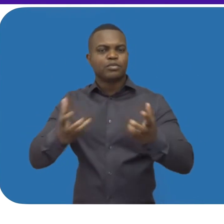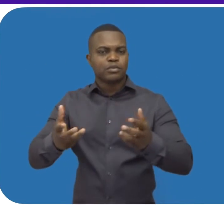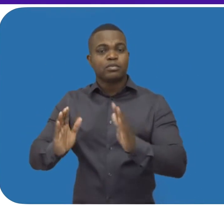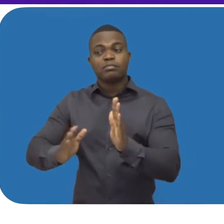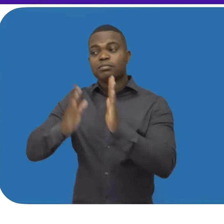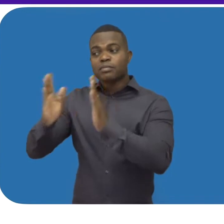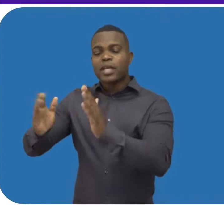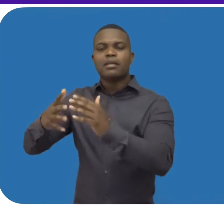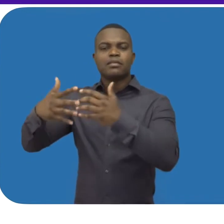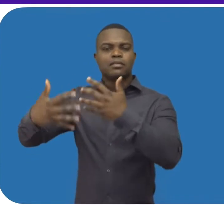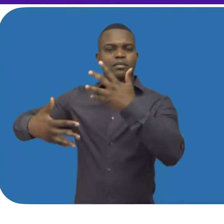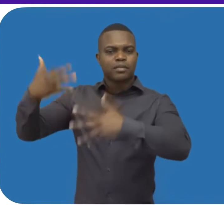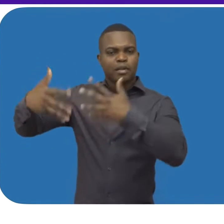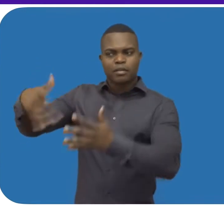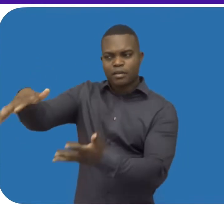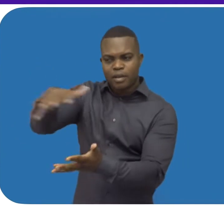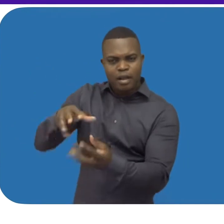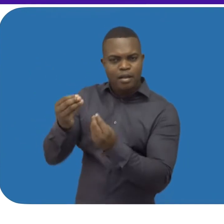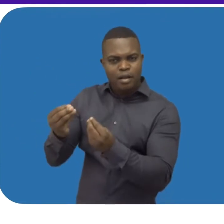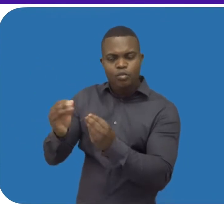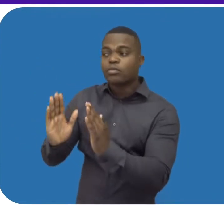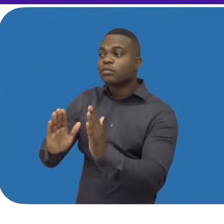data collection tasks, and languages.